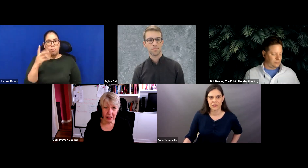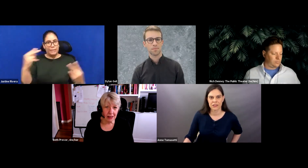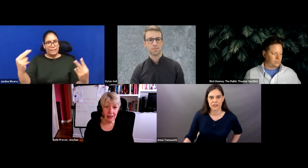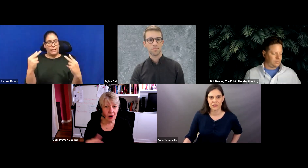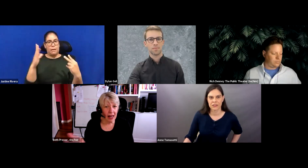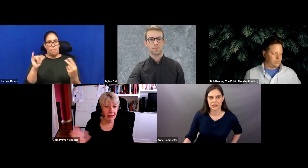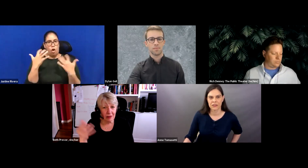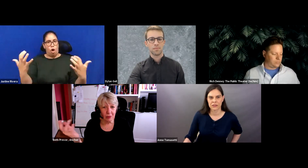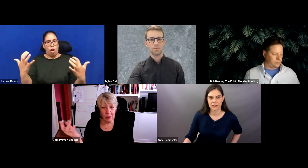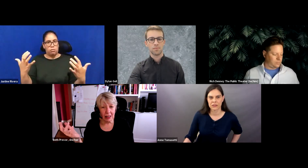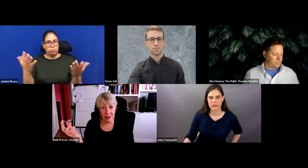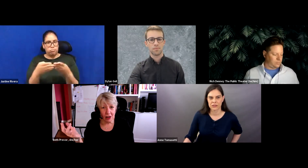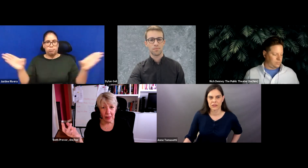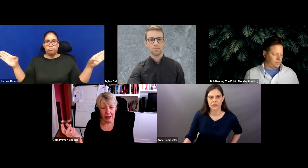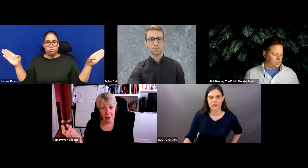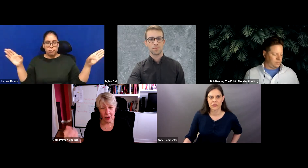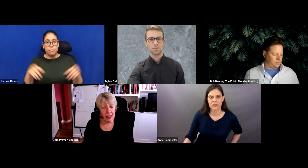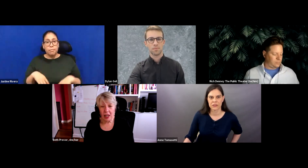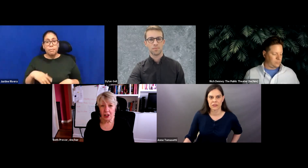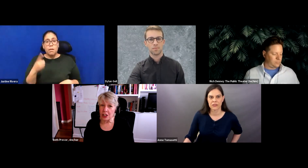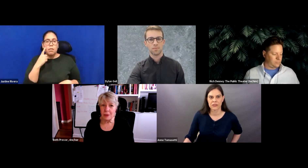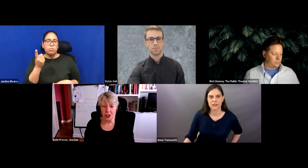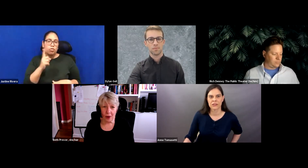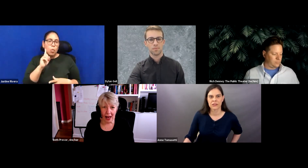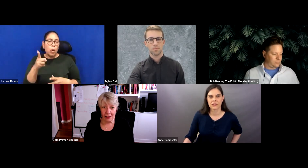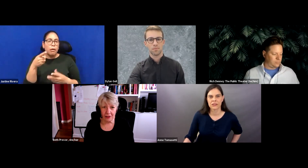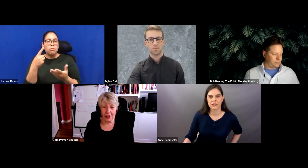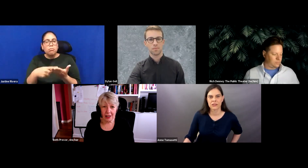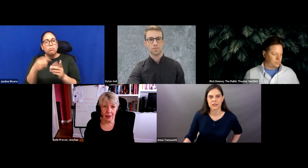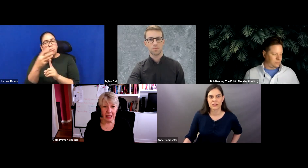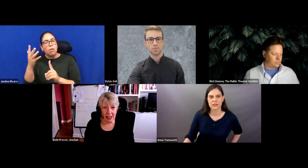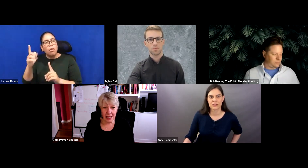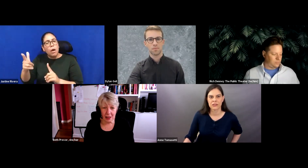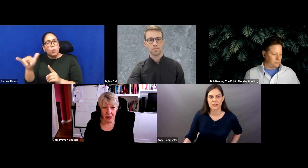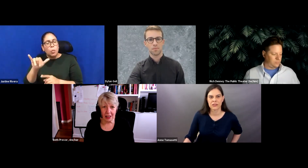because, you know, as we'll probably talk about at some point, you know, just because you have something accessible